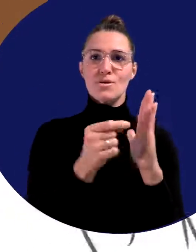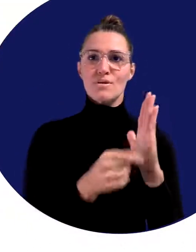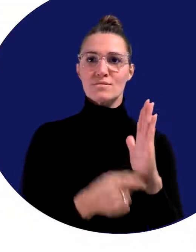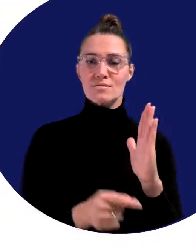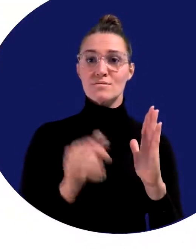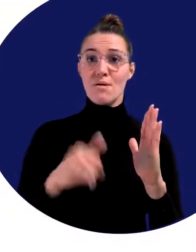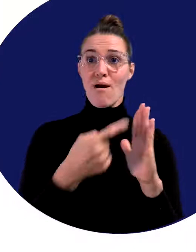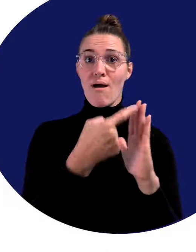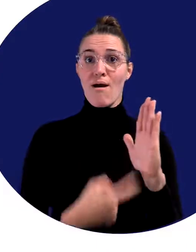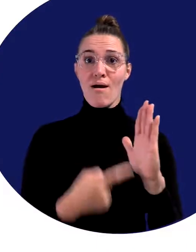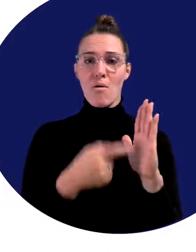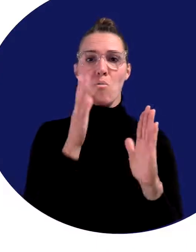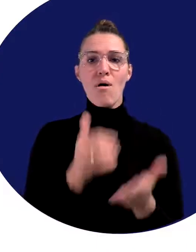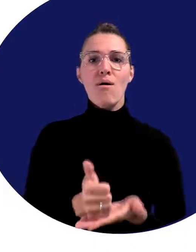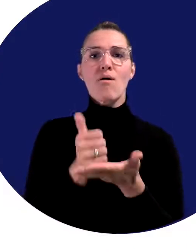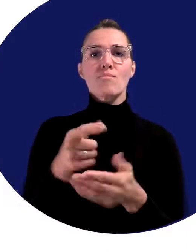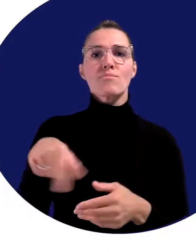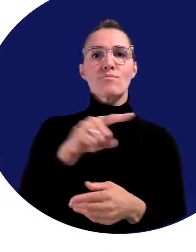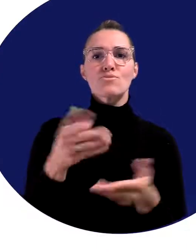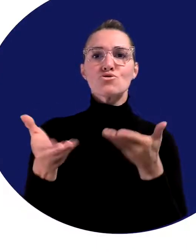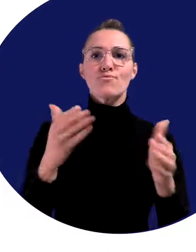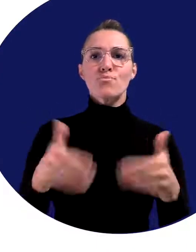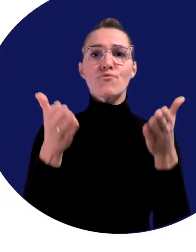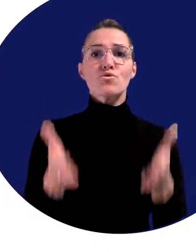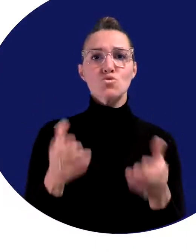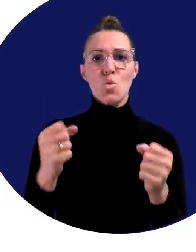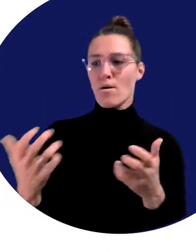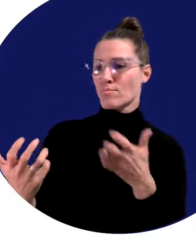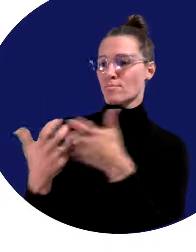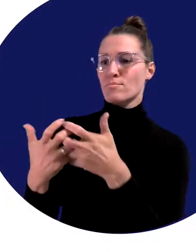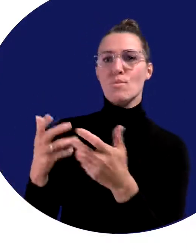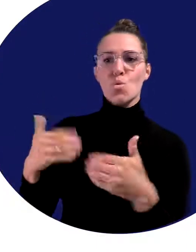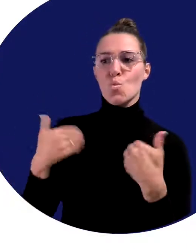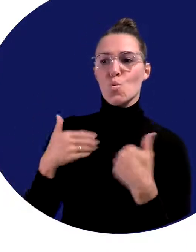This tool will help service providers meet the unique needs of their youth clients.